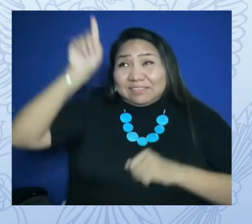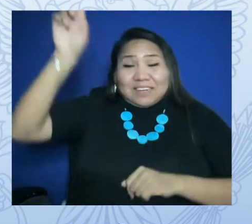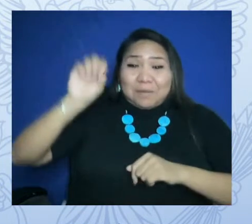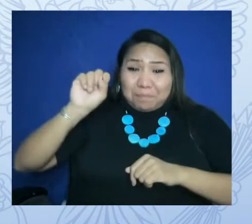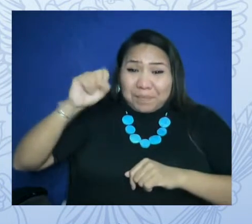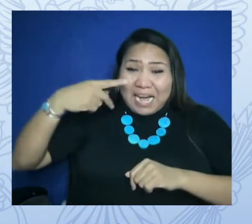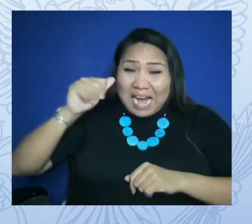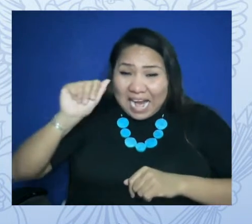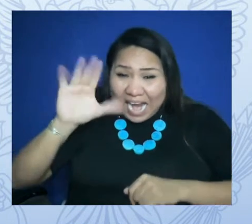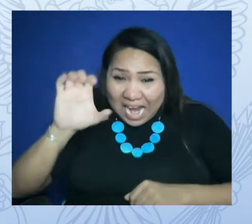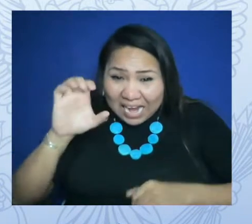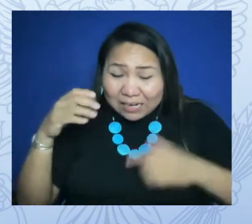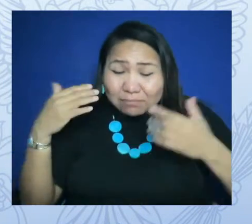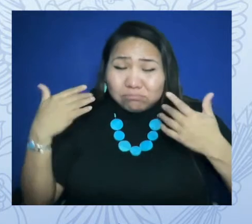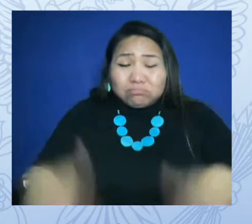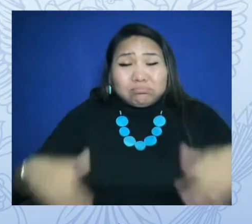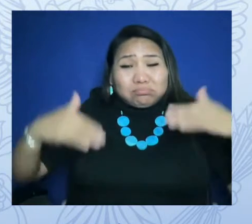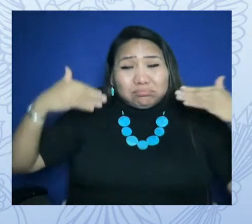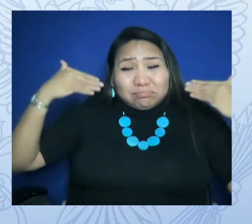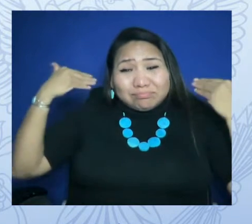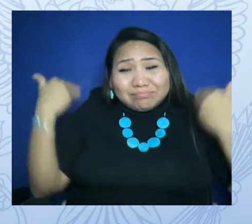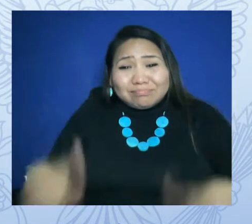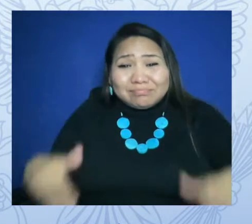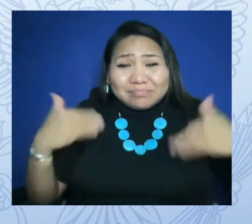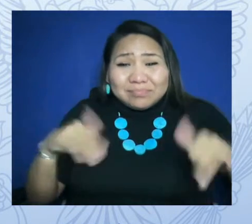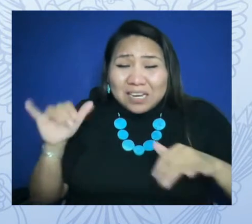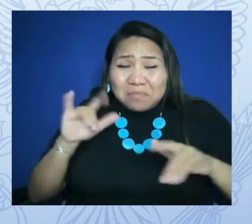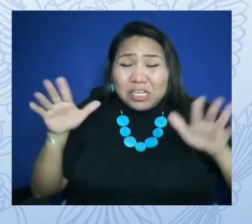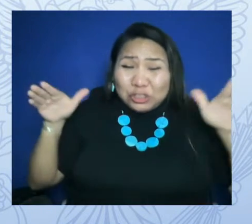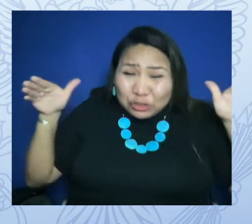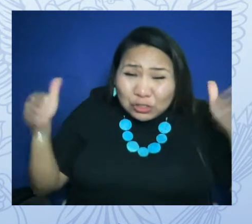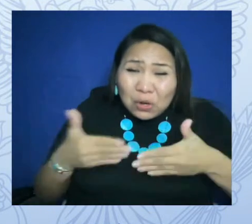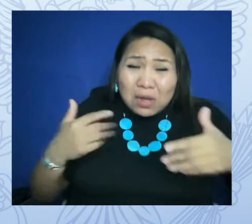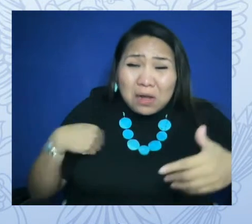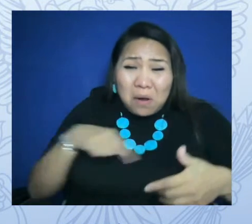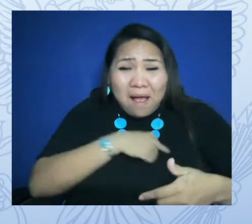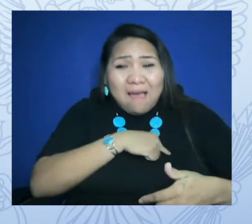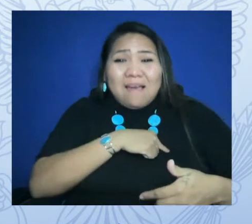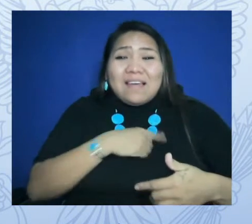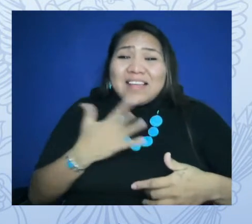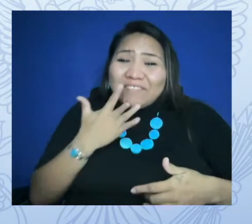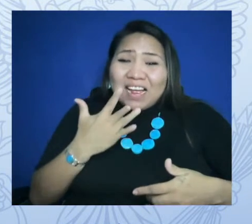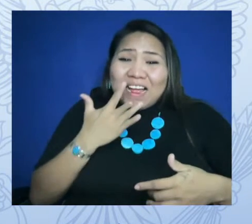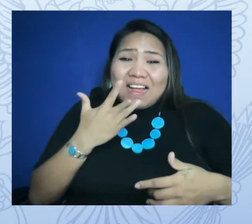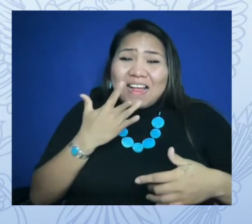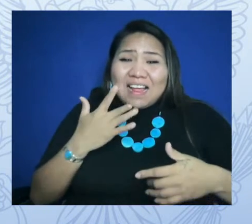And they're introducing us to new flavors and advancing our understanding of indigenous food sovereignty,